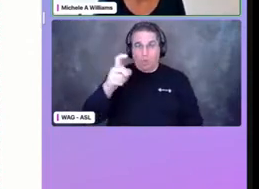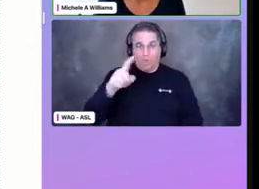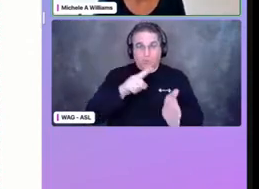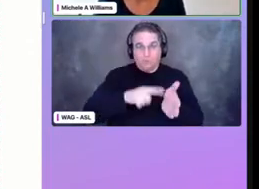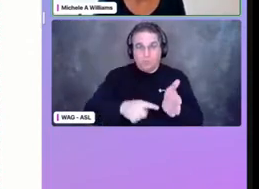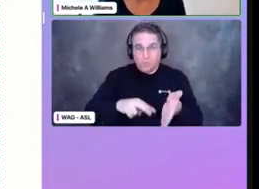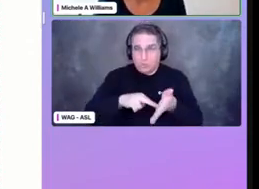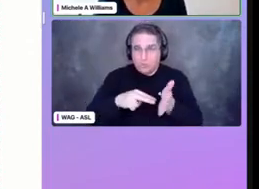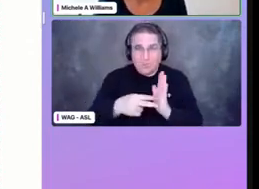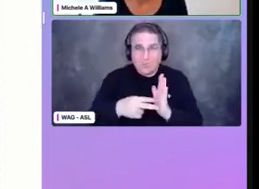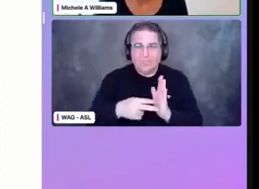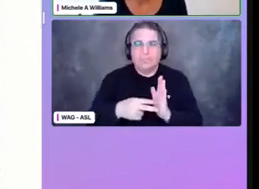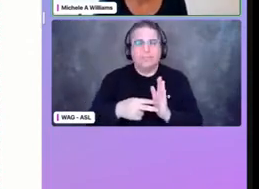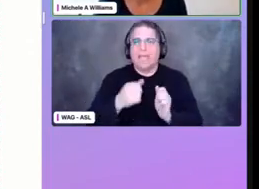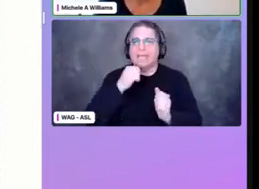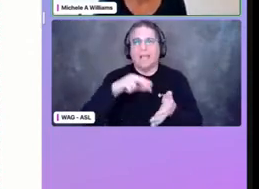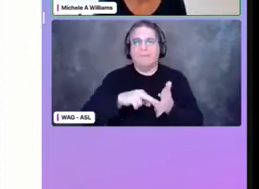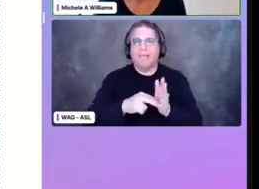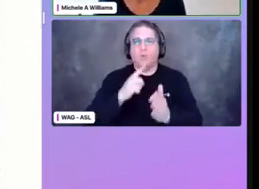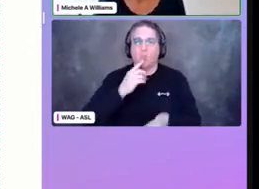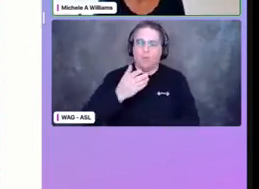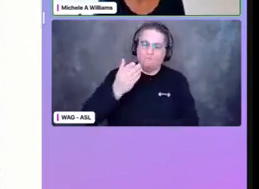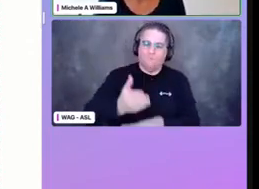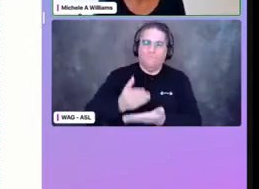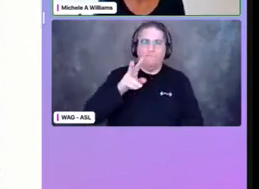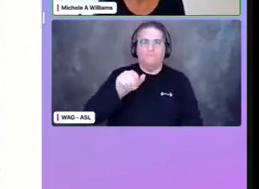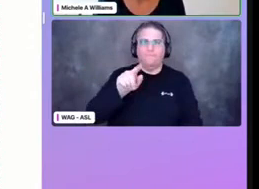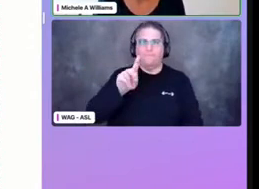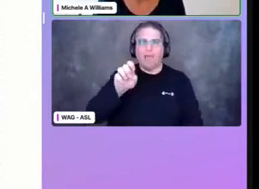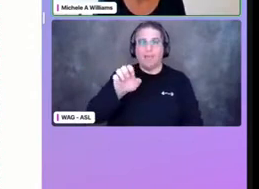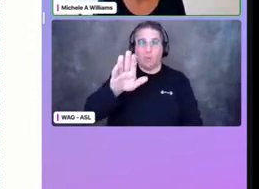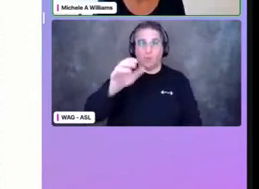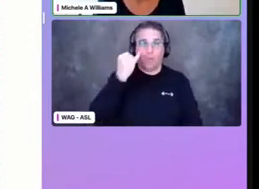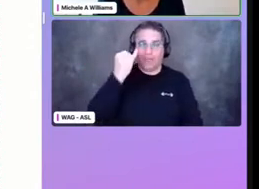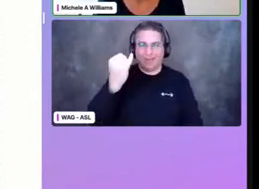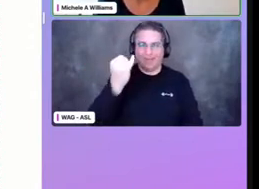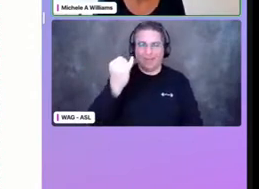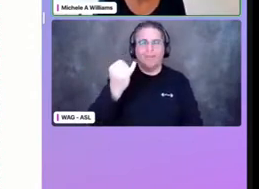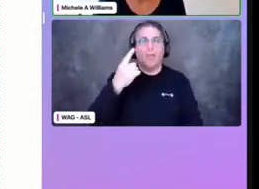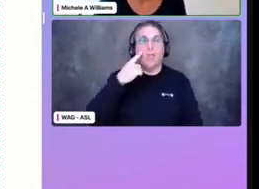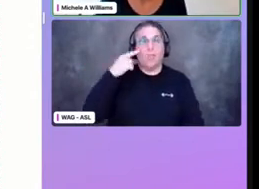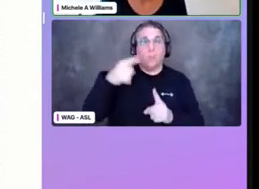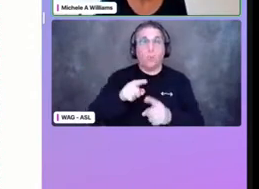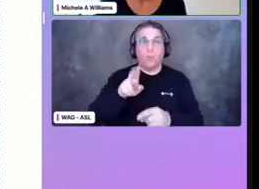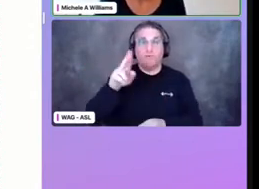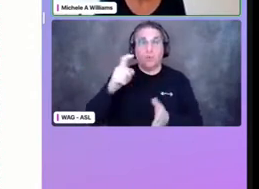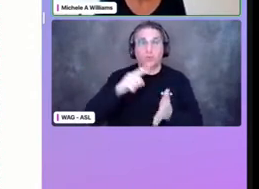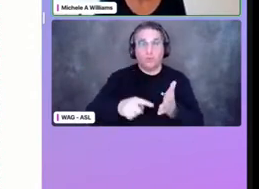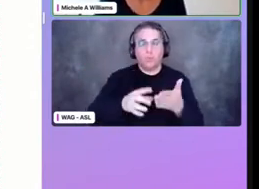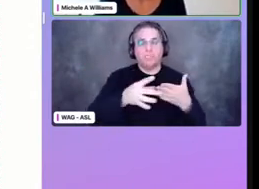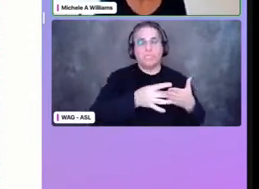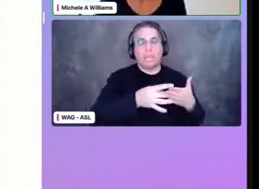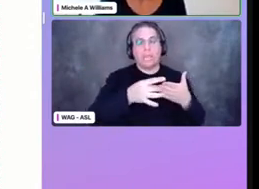process. So, a key takeaway for what is UX research is that UX research is validating not for your idea, it's for